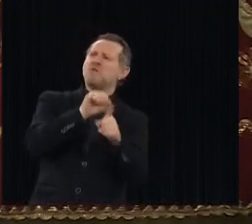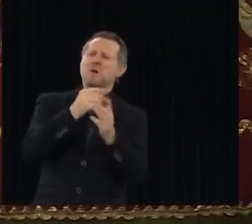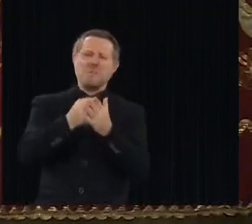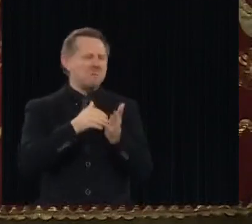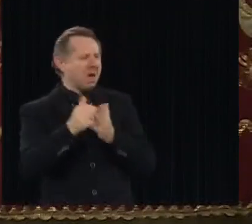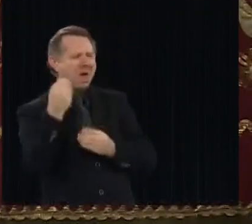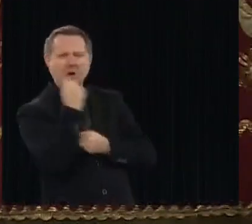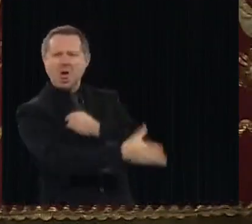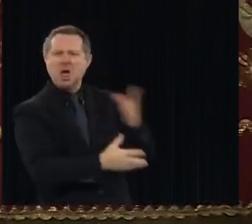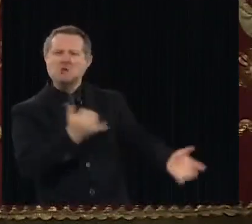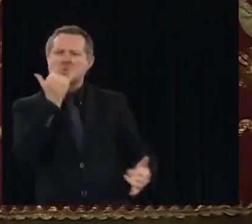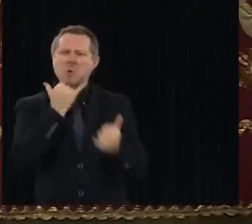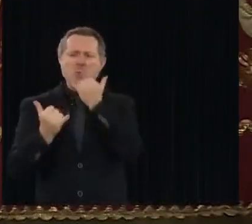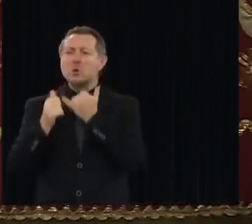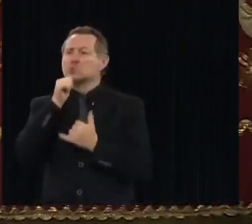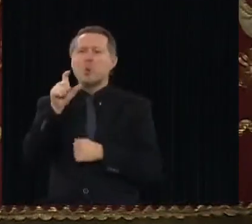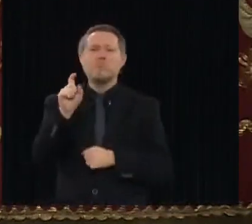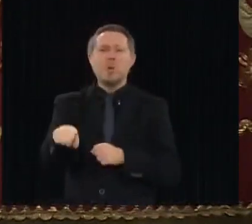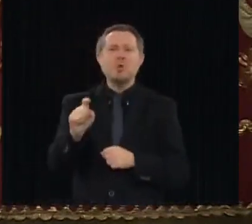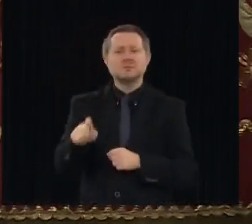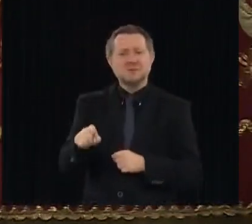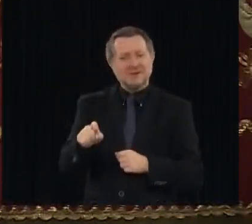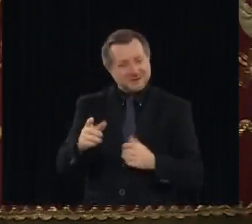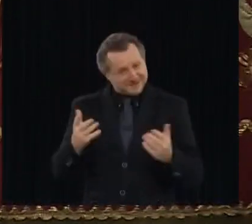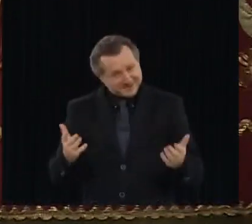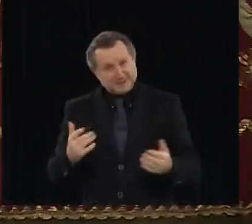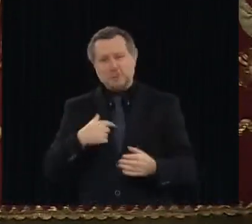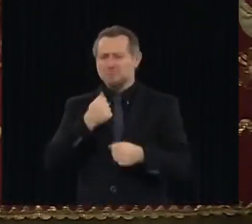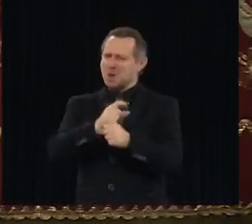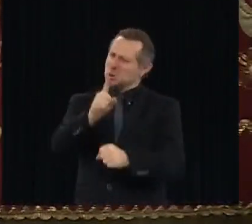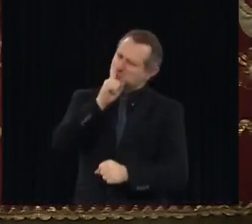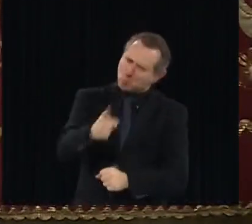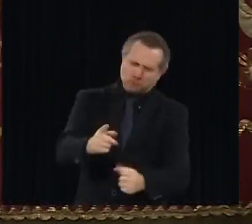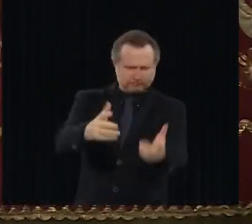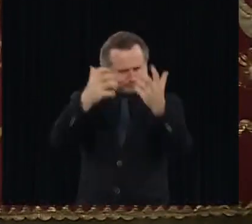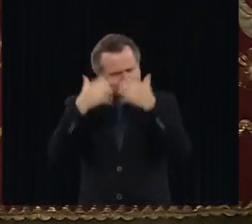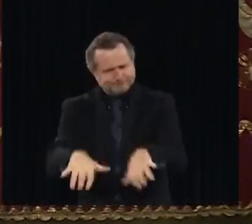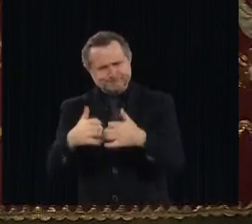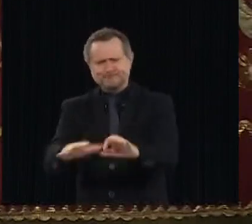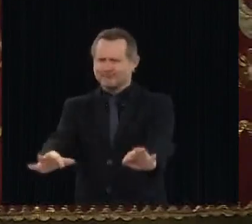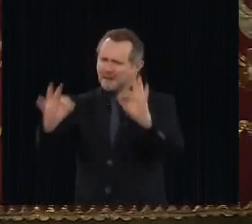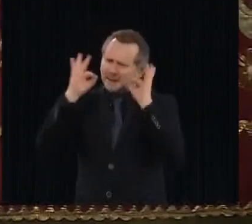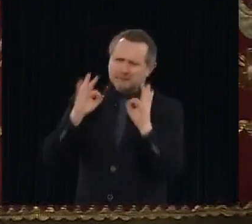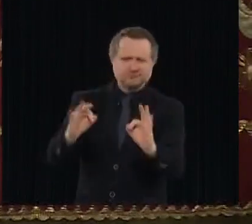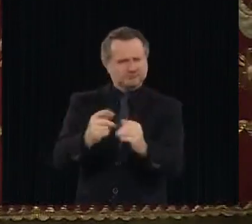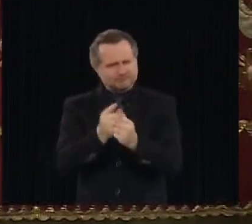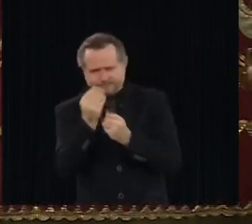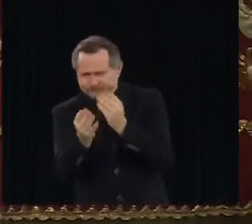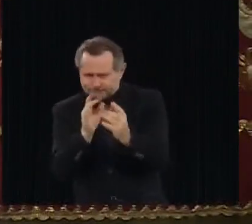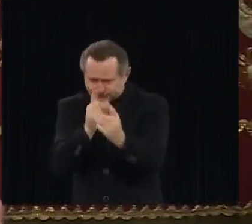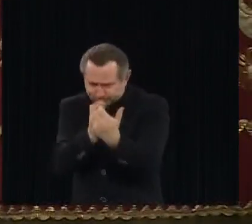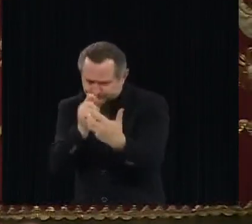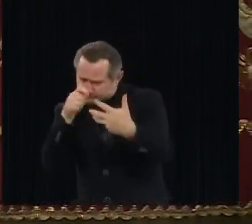THIS WHEN THIS IS ALL OVER YOU COME TO THE PRESS OFFICE AND SAY YOU GAVE OUT MILLIONS AND MILLIONS OF DOLLARS WHO DIDN'T